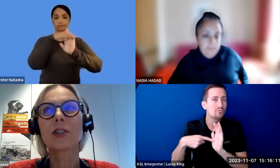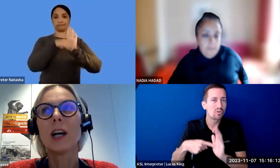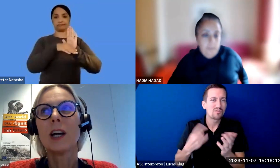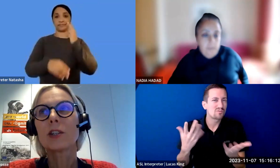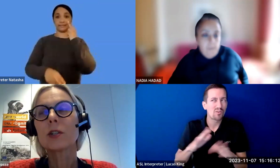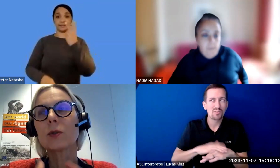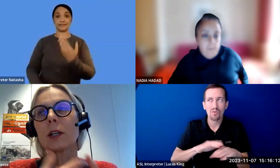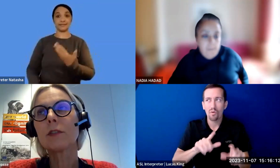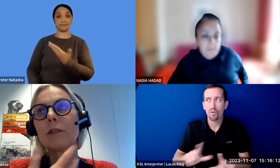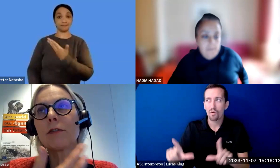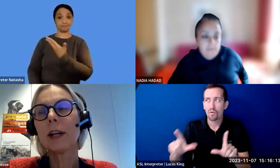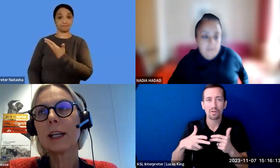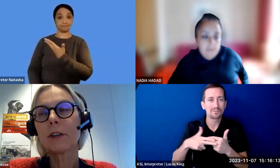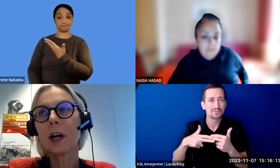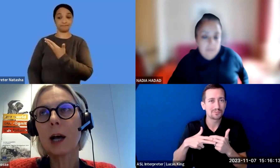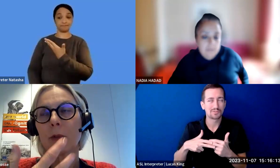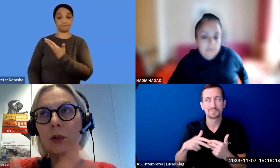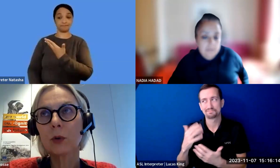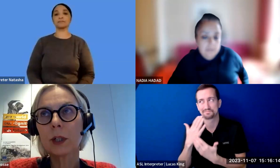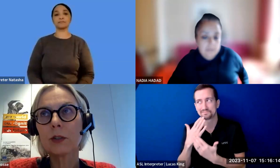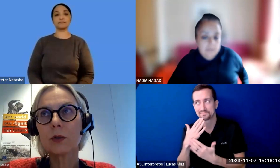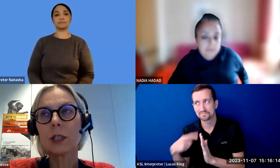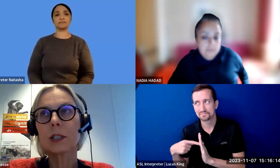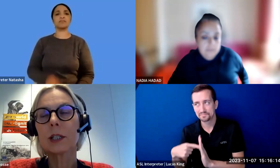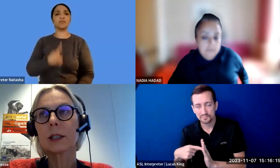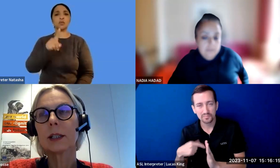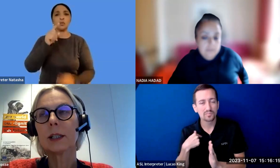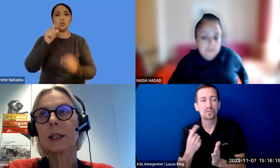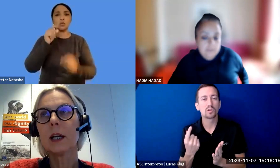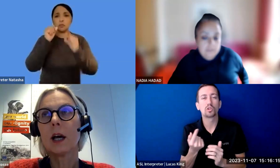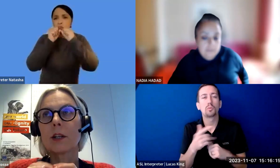Just to give you a flavor. I'm not going into detail here.